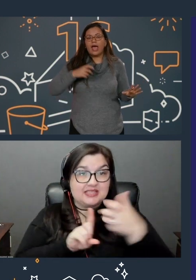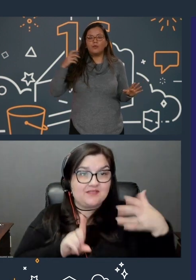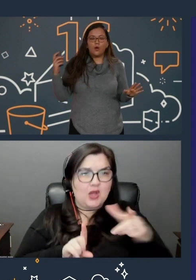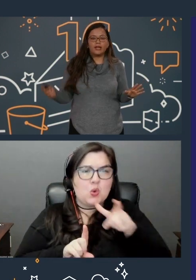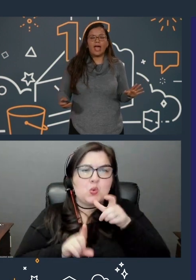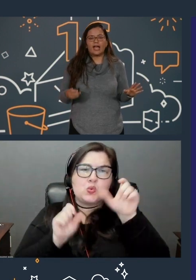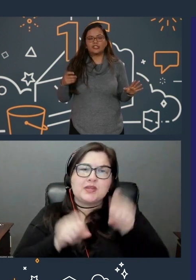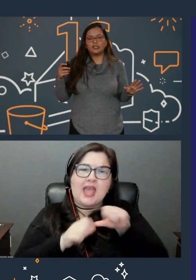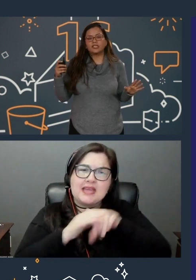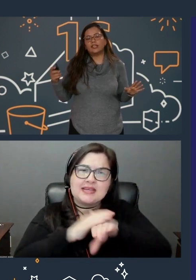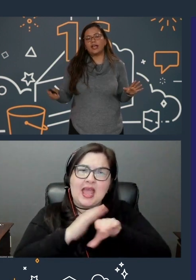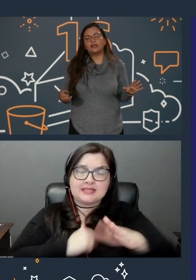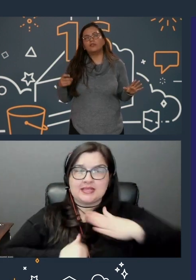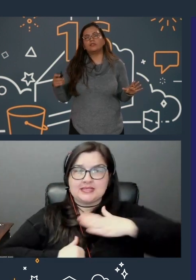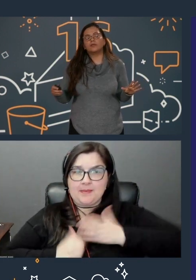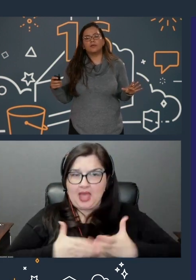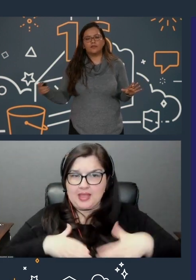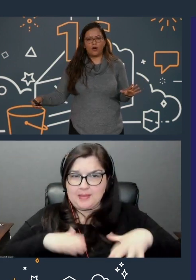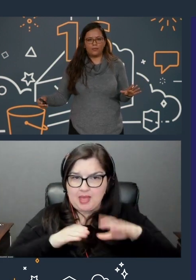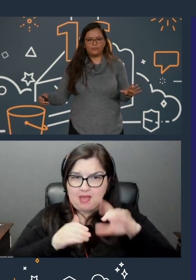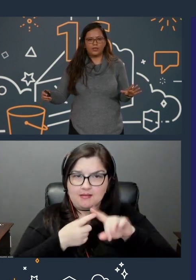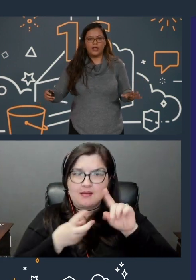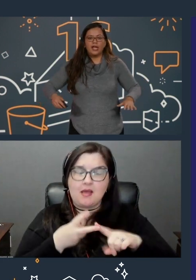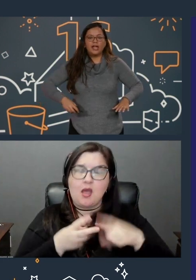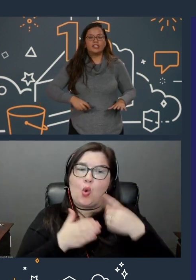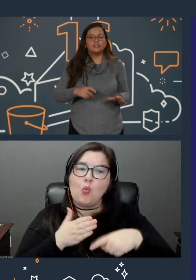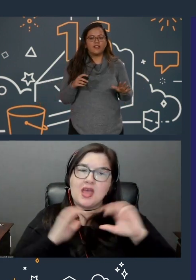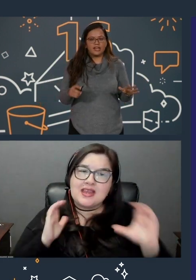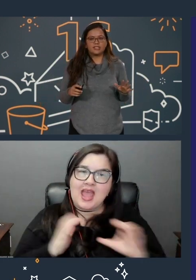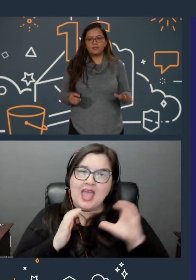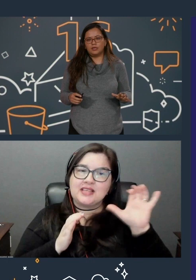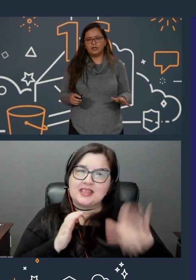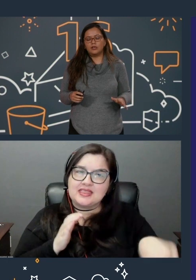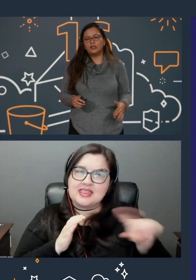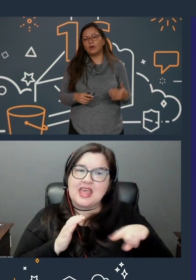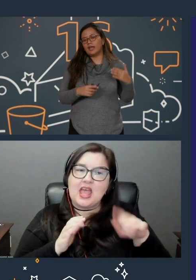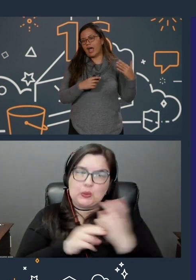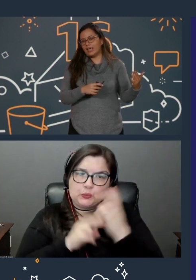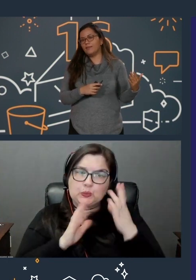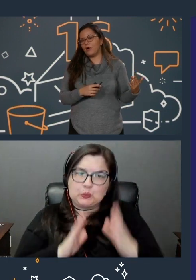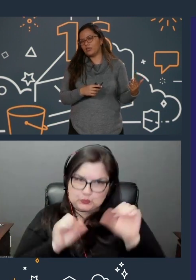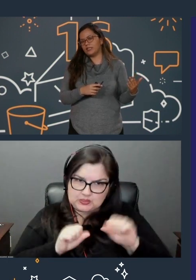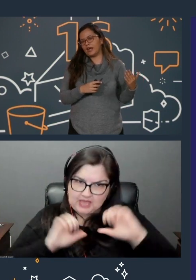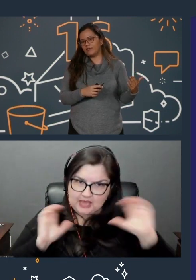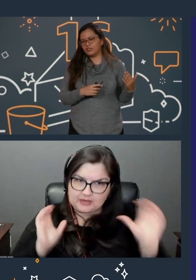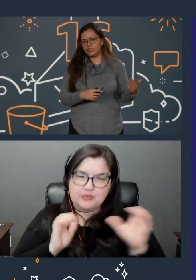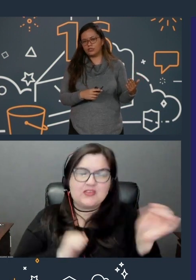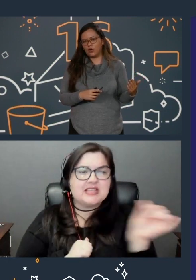and what actions can that user perform. It is very similar to an IAM policy that we just saw